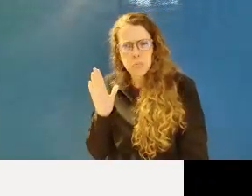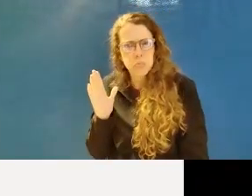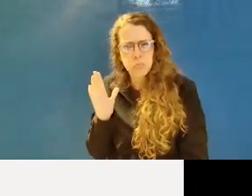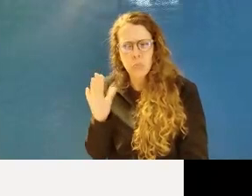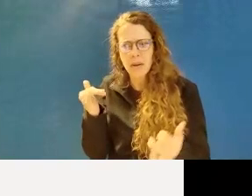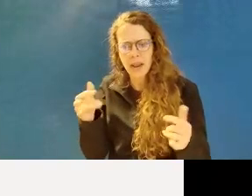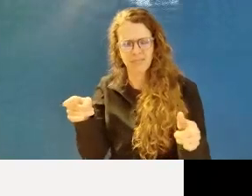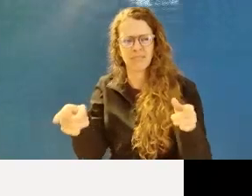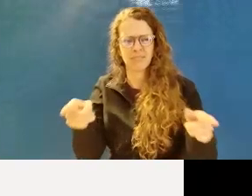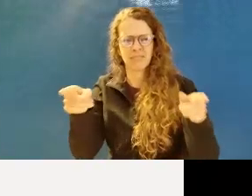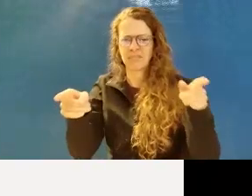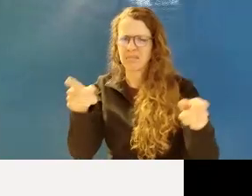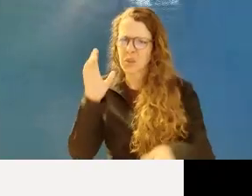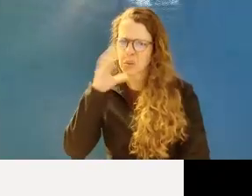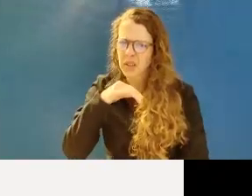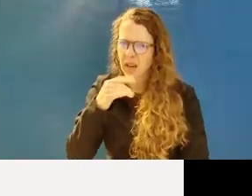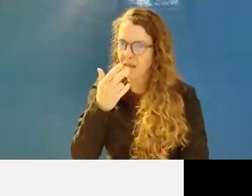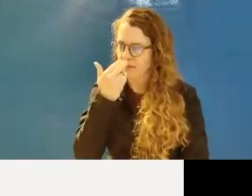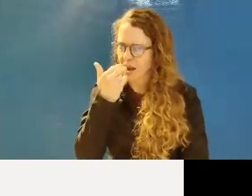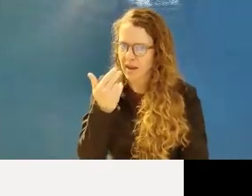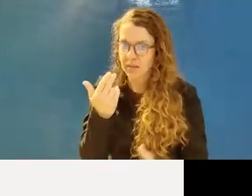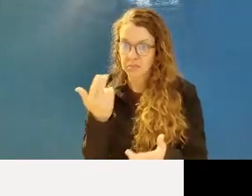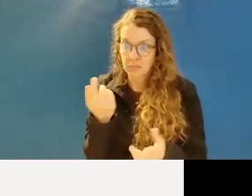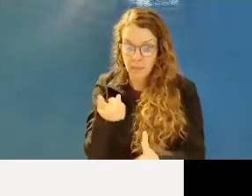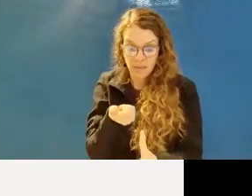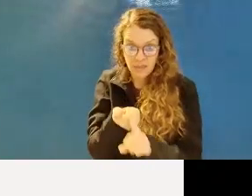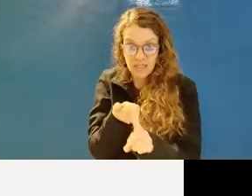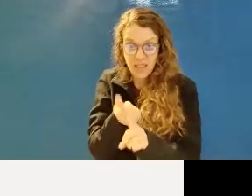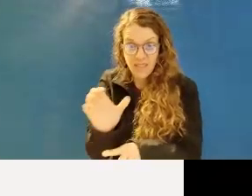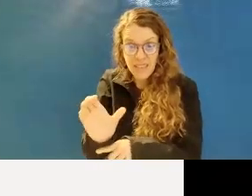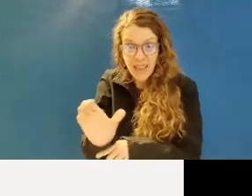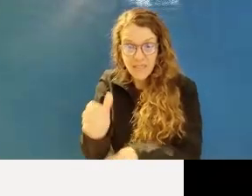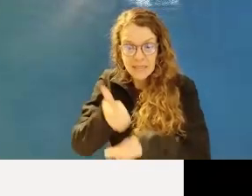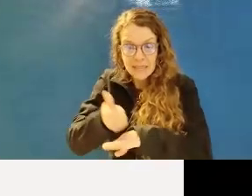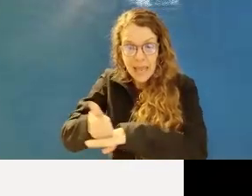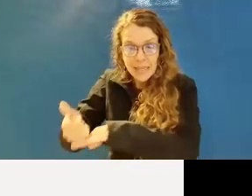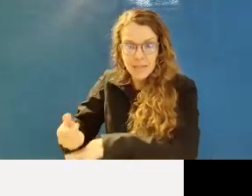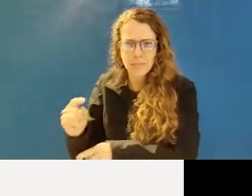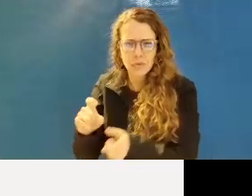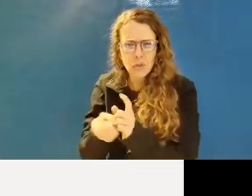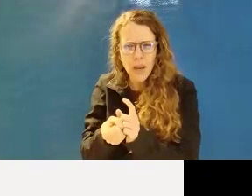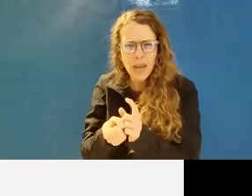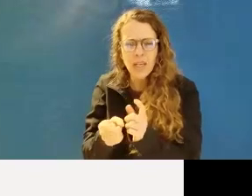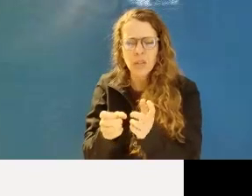So I'm not sure if something changed in, you know, a setting in from Instructure or whatnot.